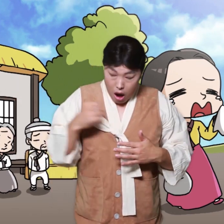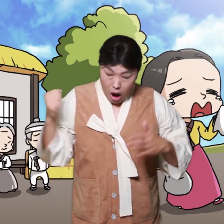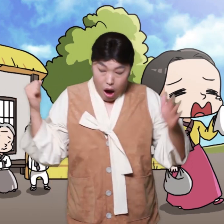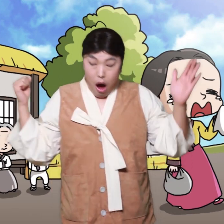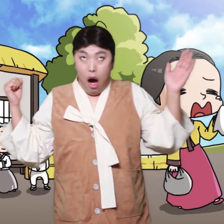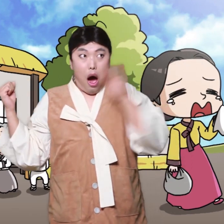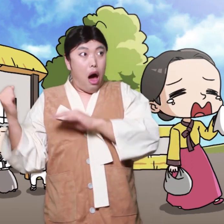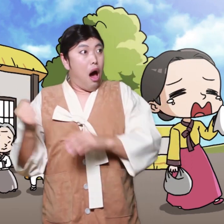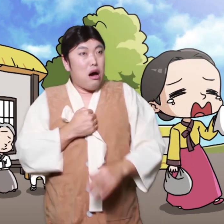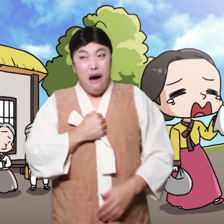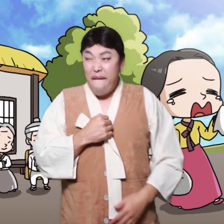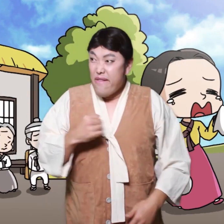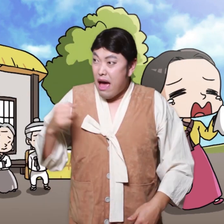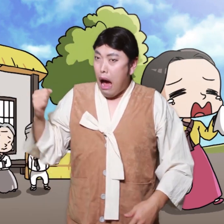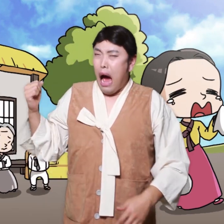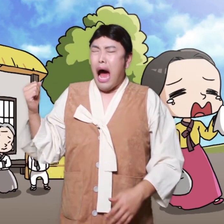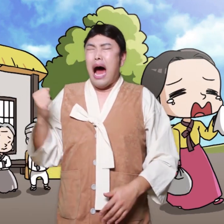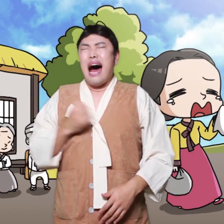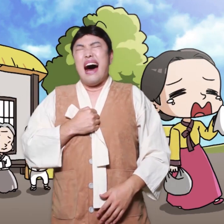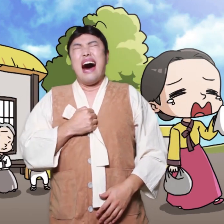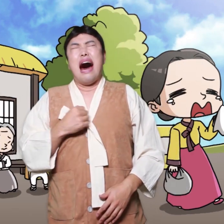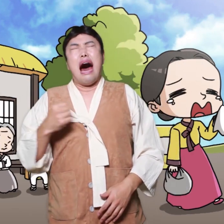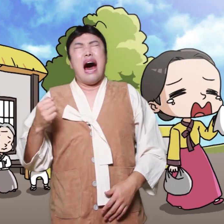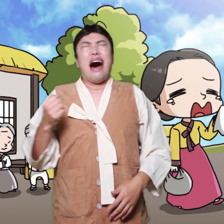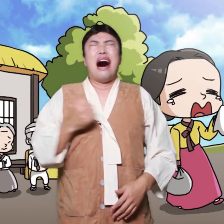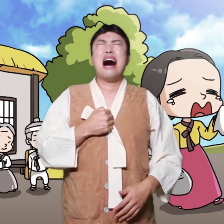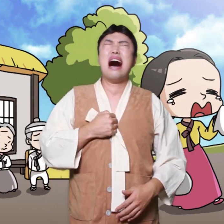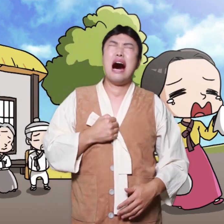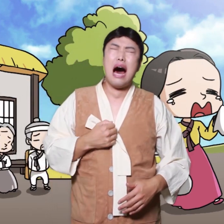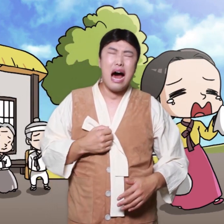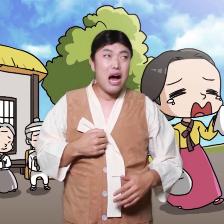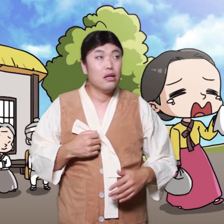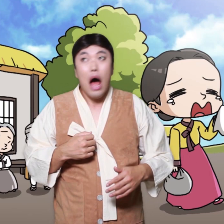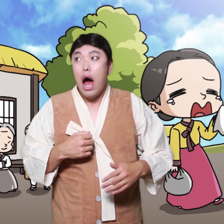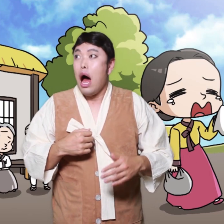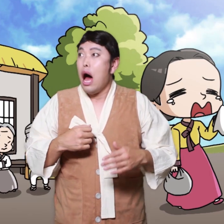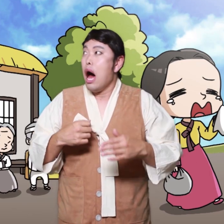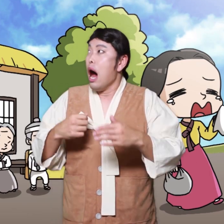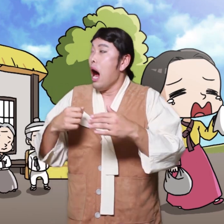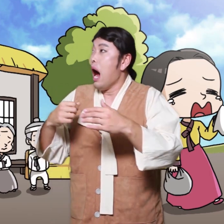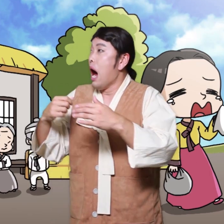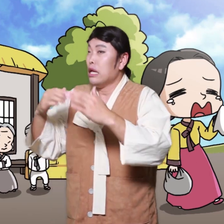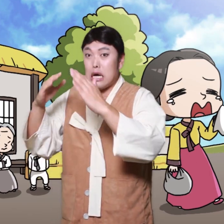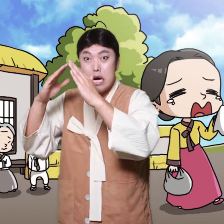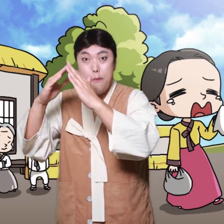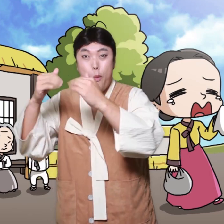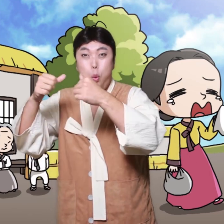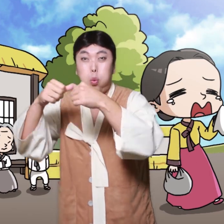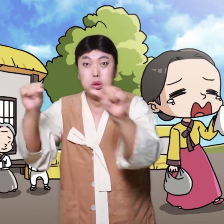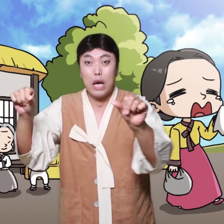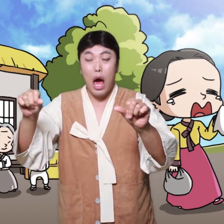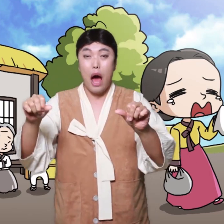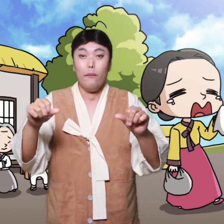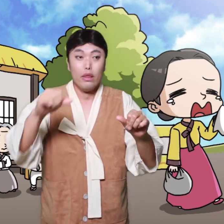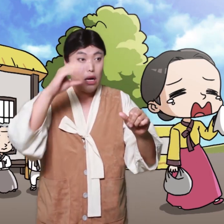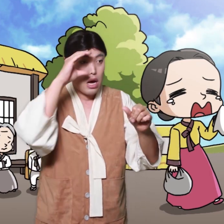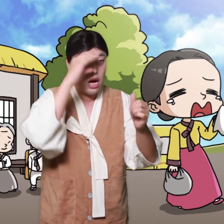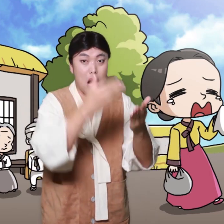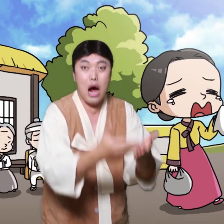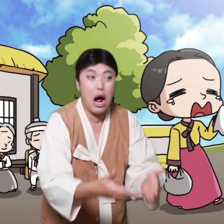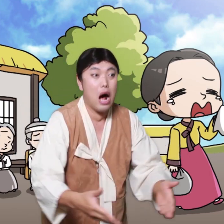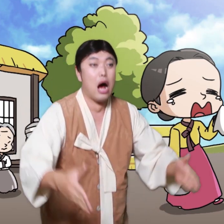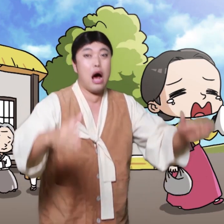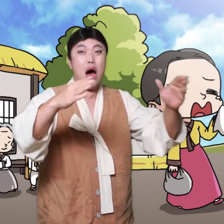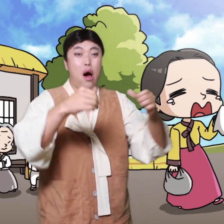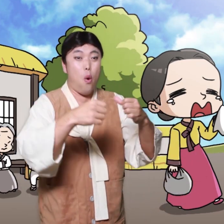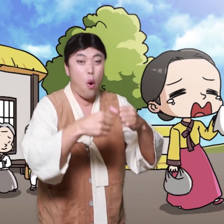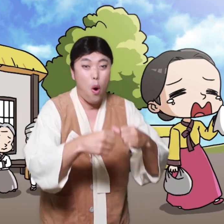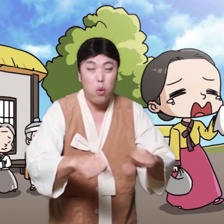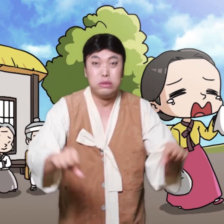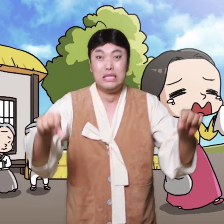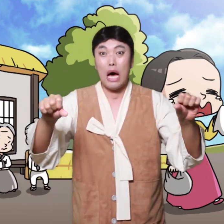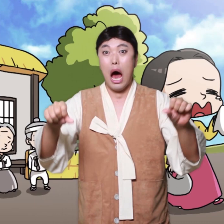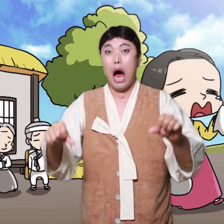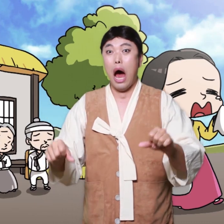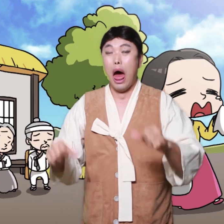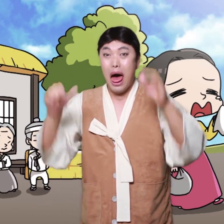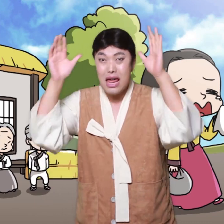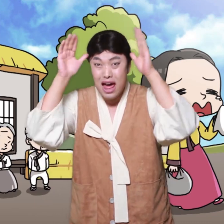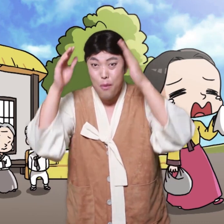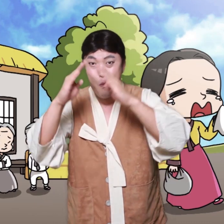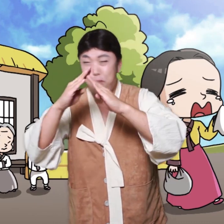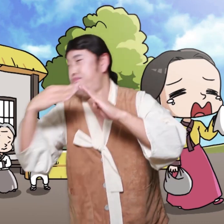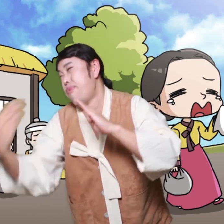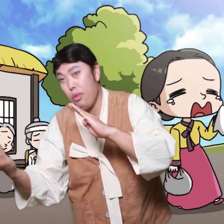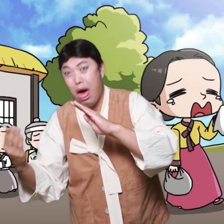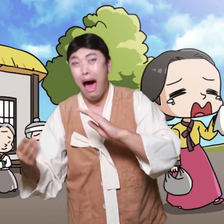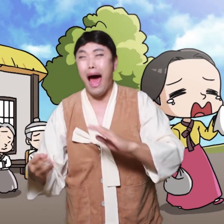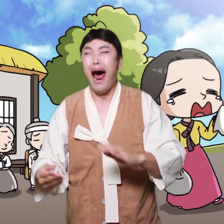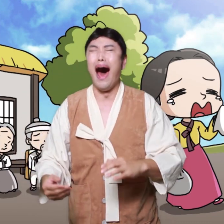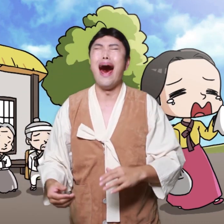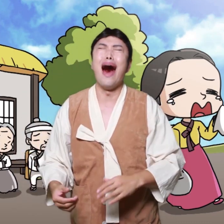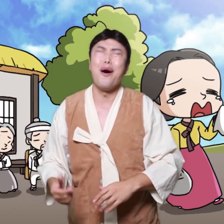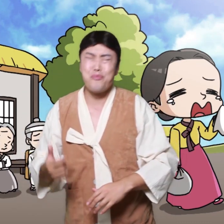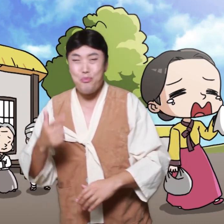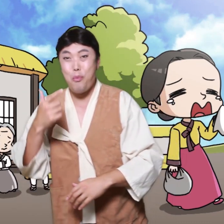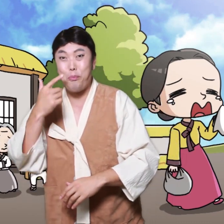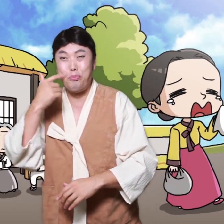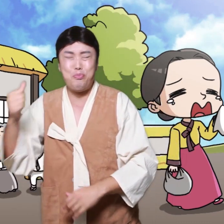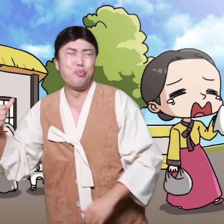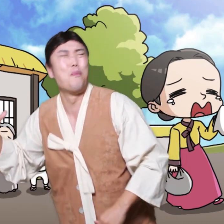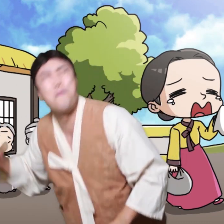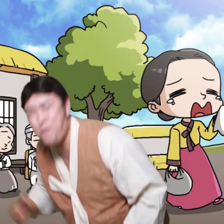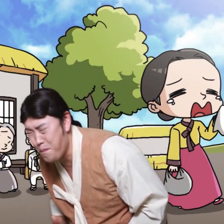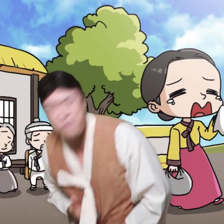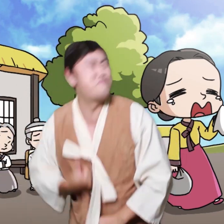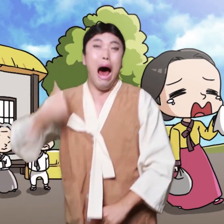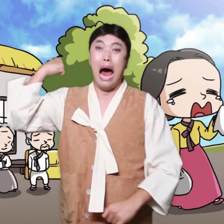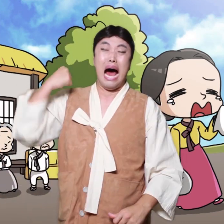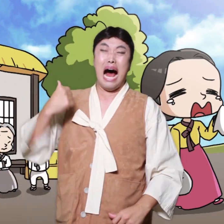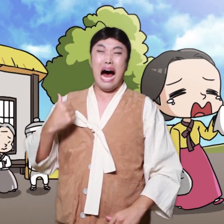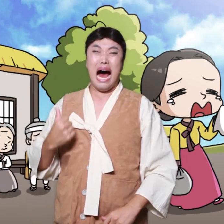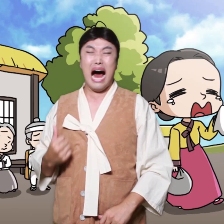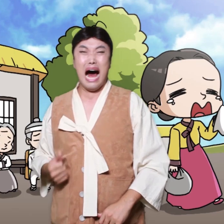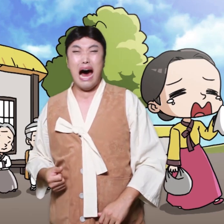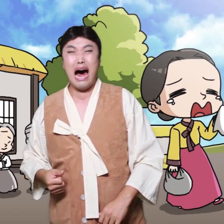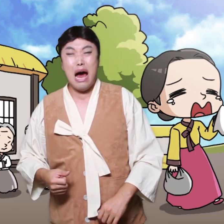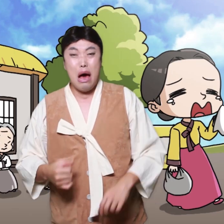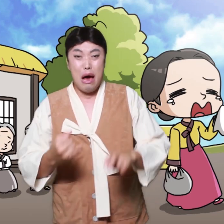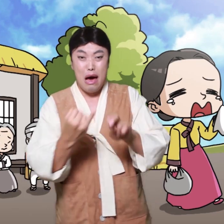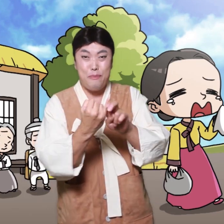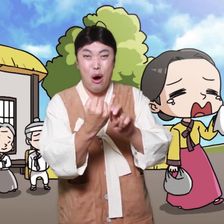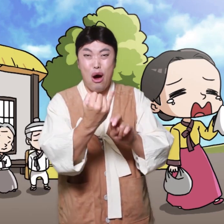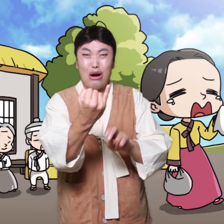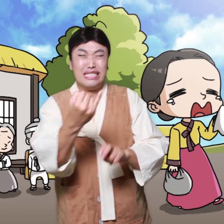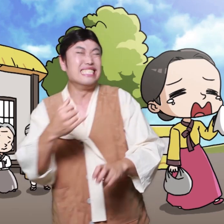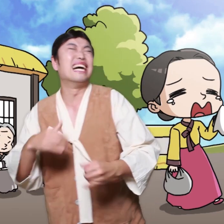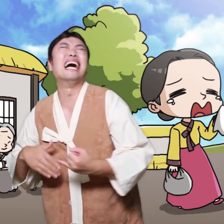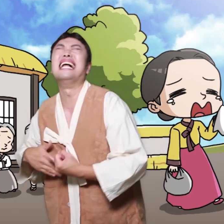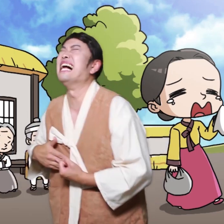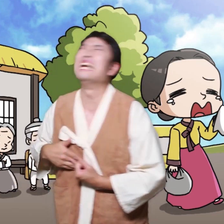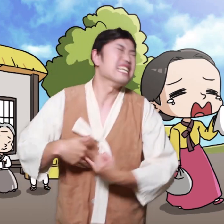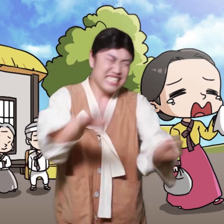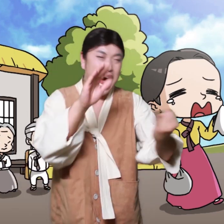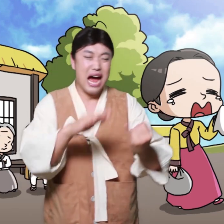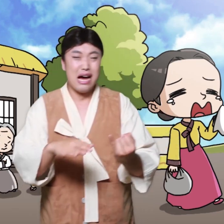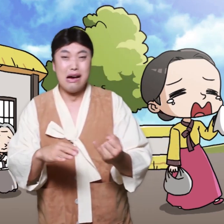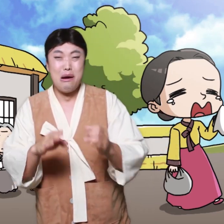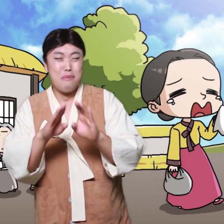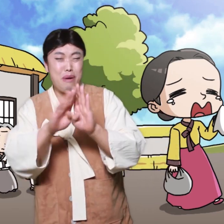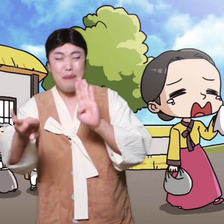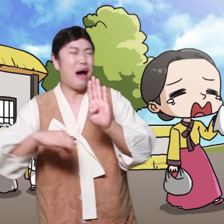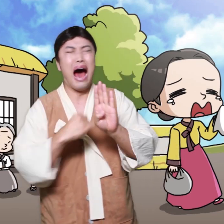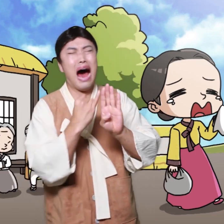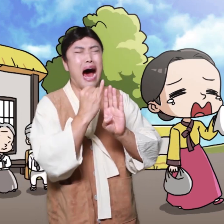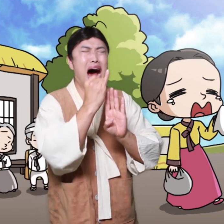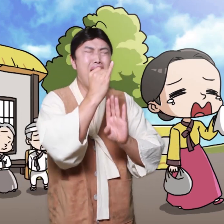“My daughter-in-law is bringing me wrong and my house is going to ruin. Go out! ”